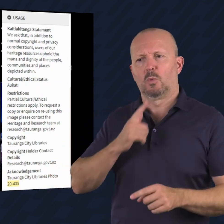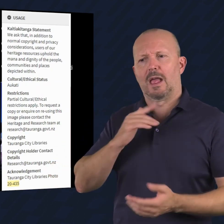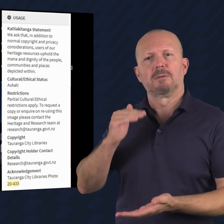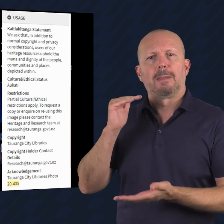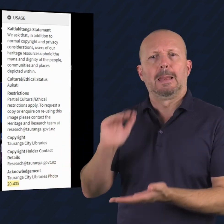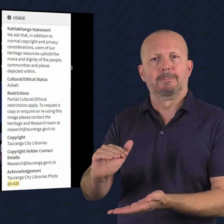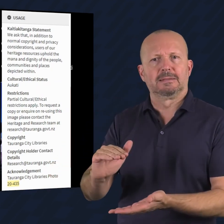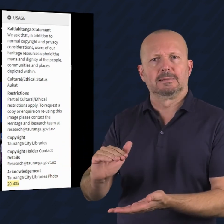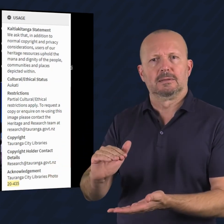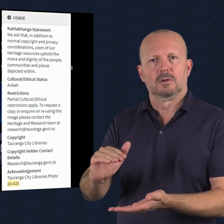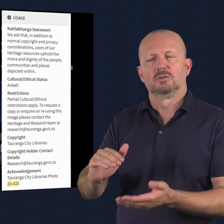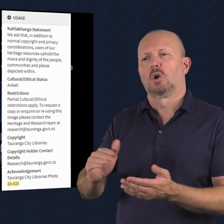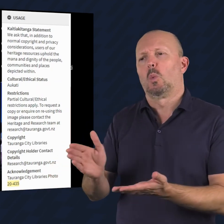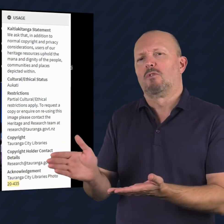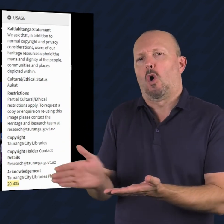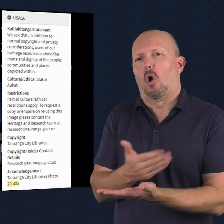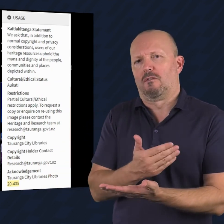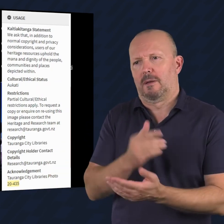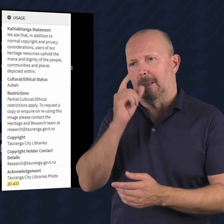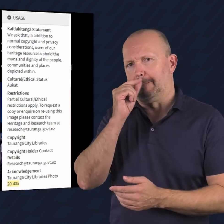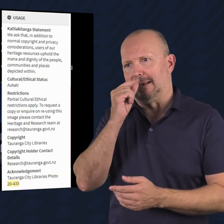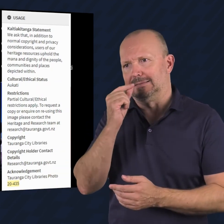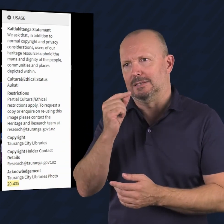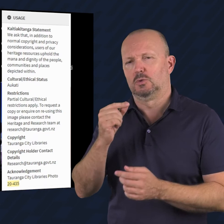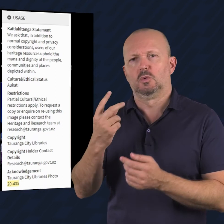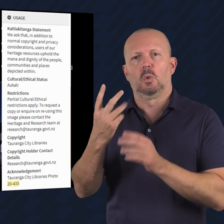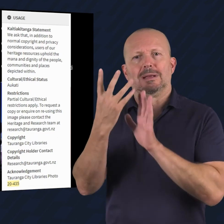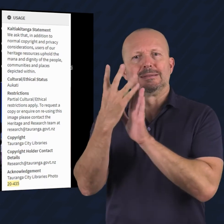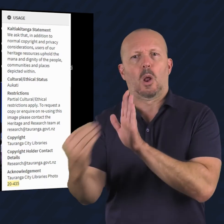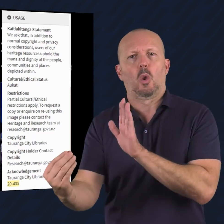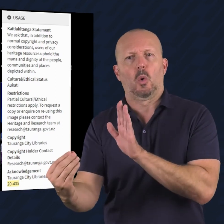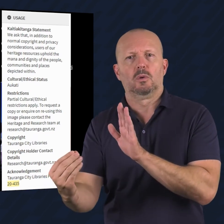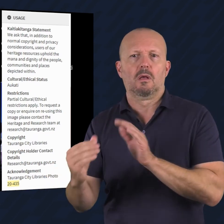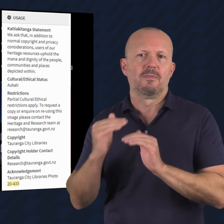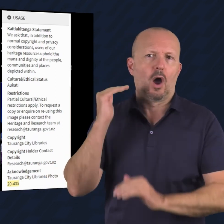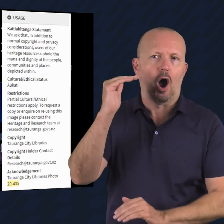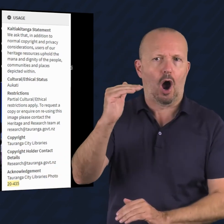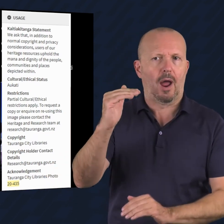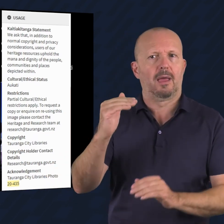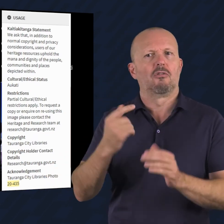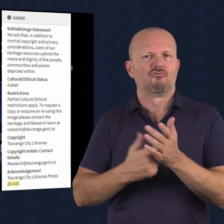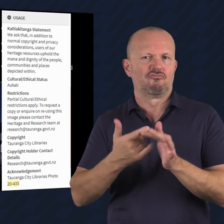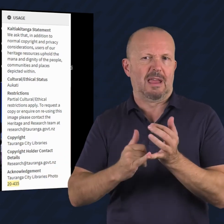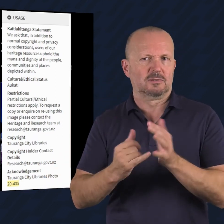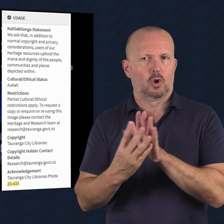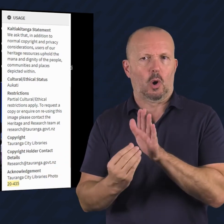and removed the capacity to download the high-quality versions, something the recollect platform underneath Pae Korokī